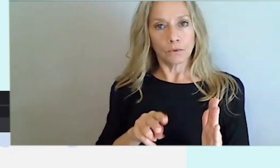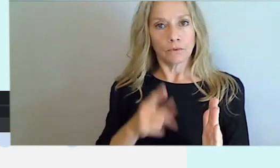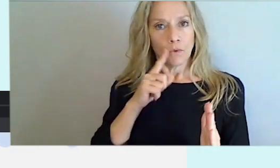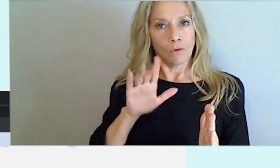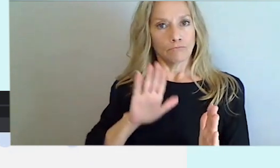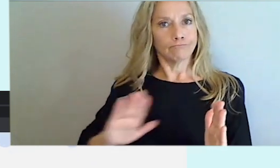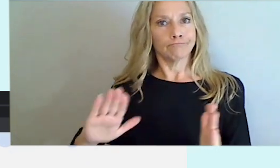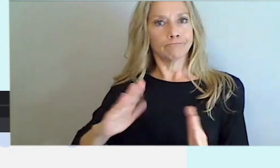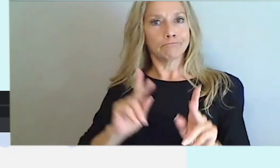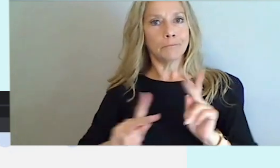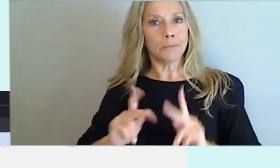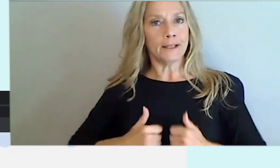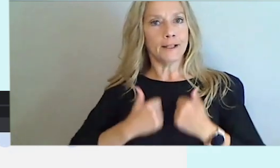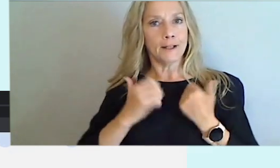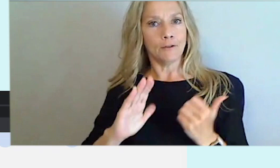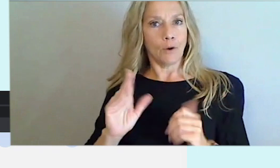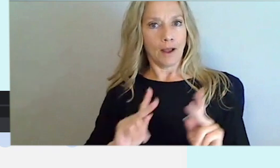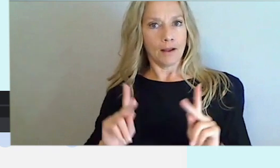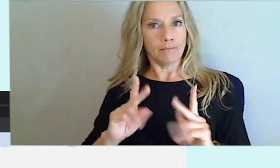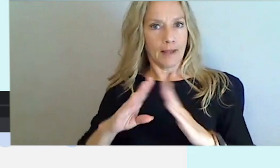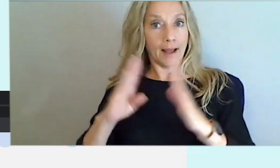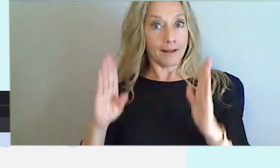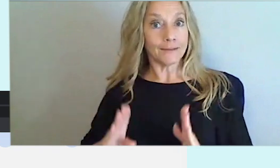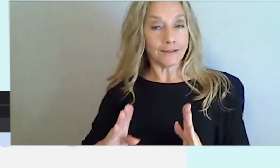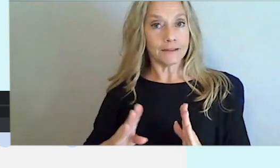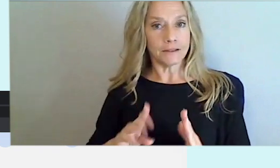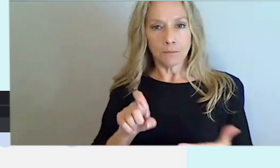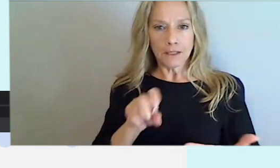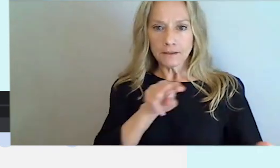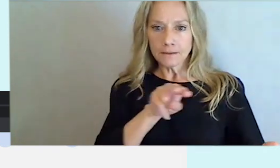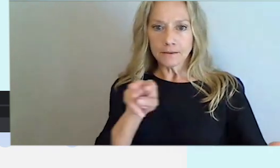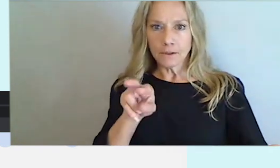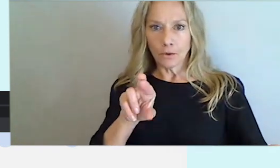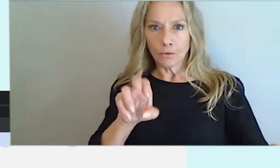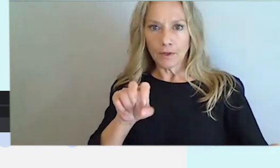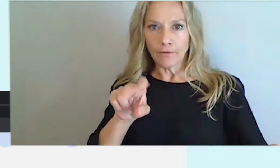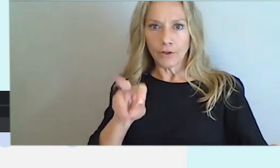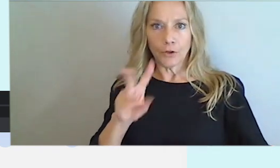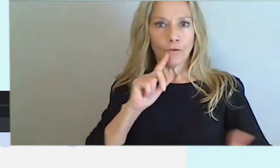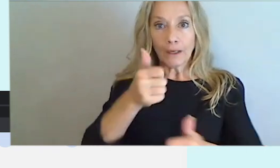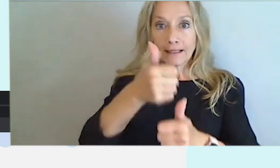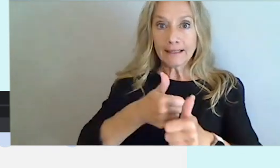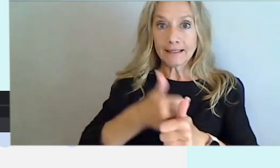You must click review for every household member listed on the summary page before you can move forward.